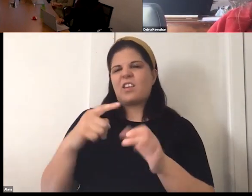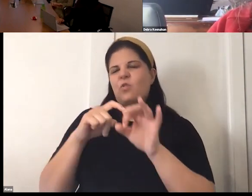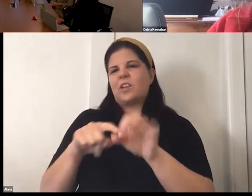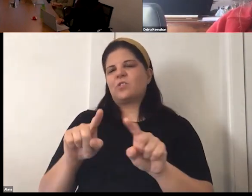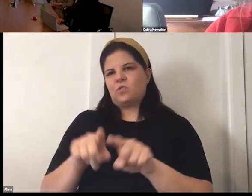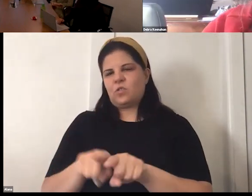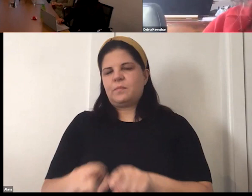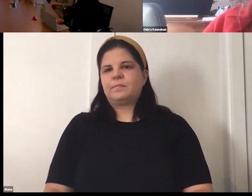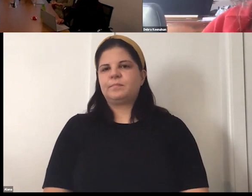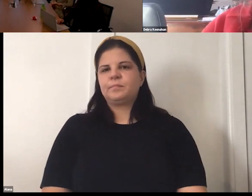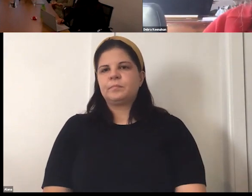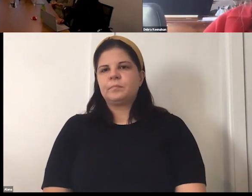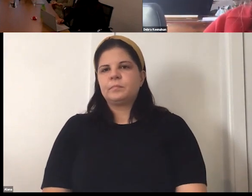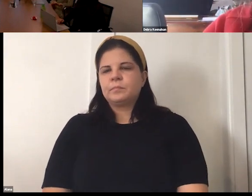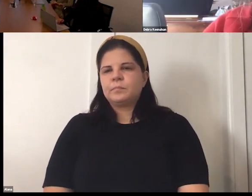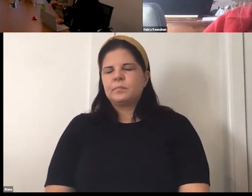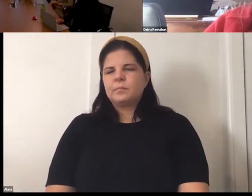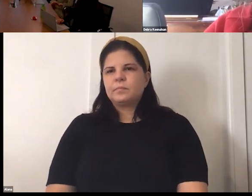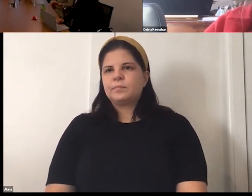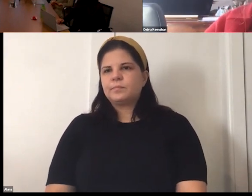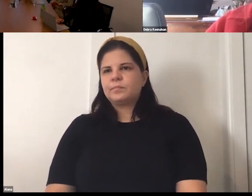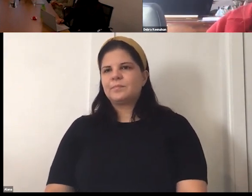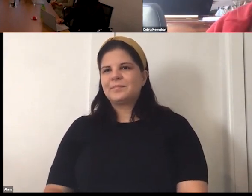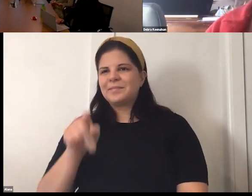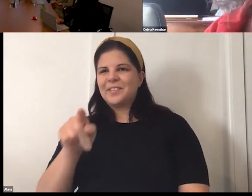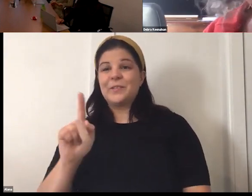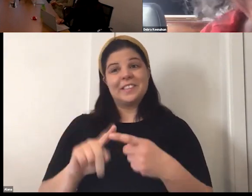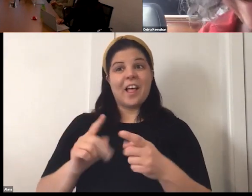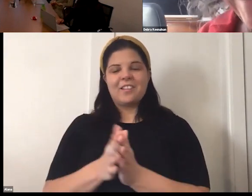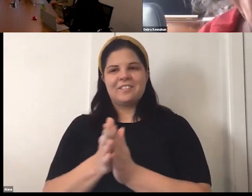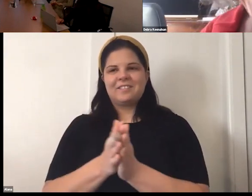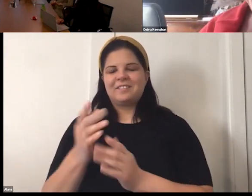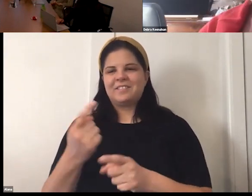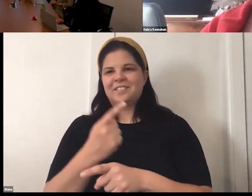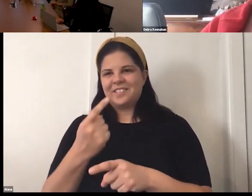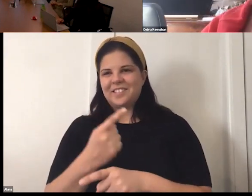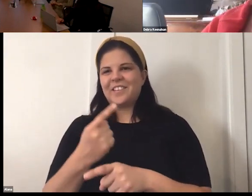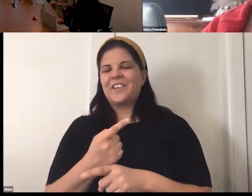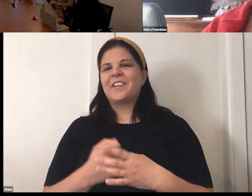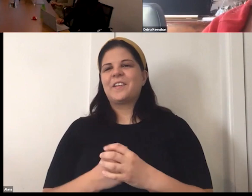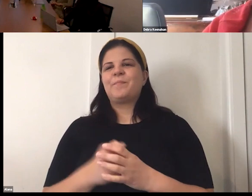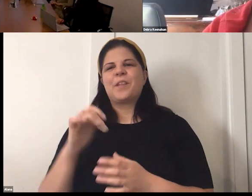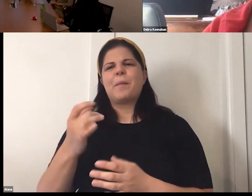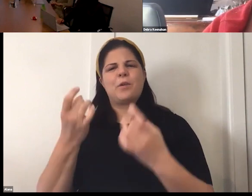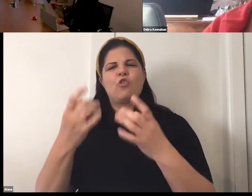I might just while you're hot and on the boil, and I think you may well have already answered